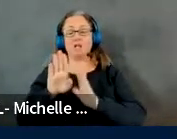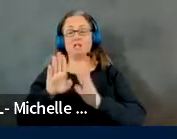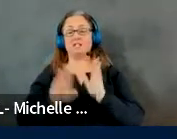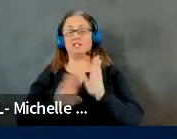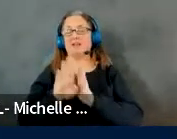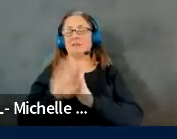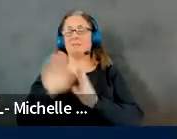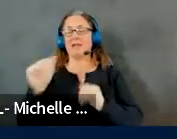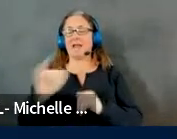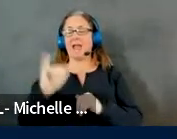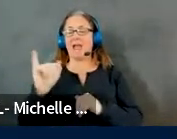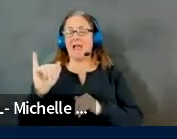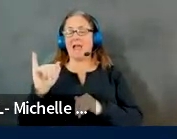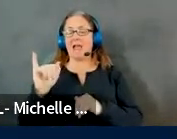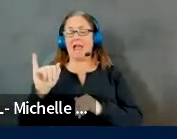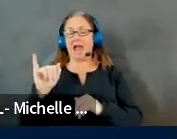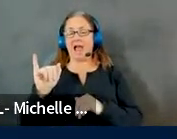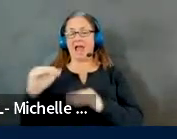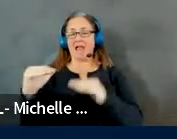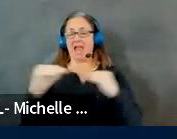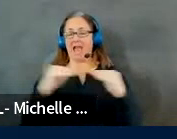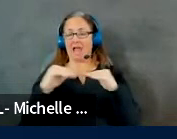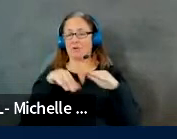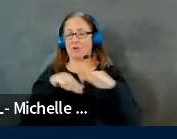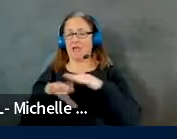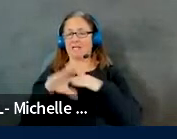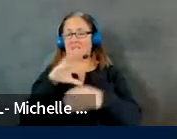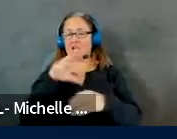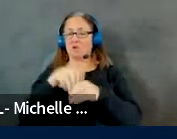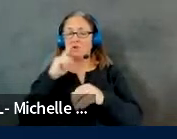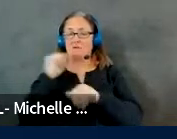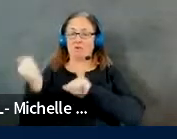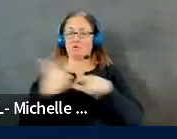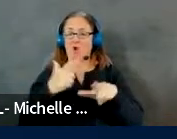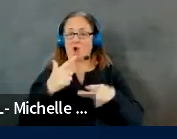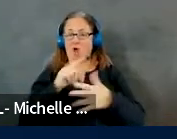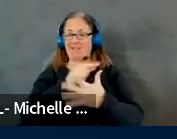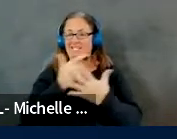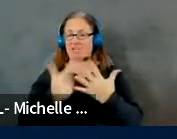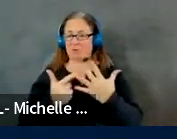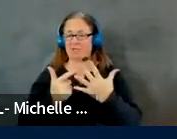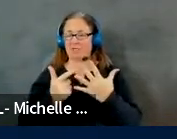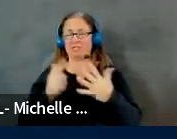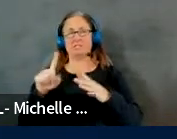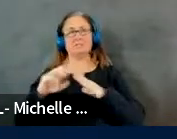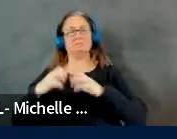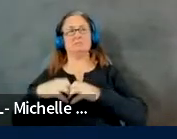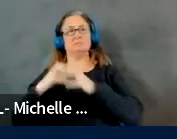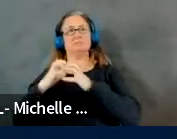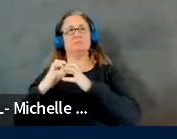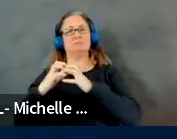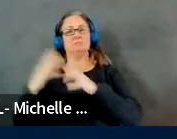equity access and inclusion for all series. And this was launched back in the summer after the